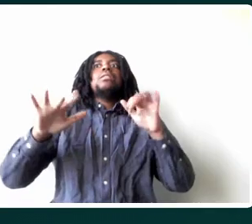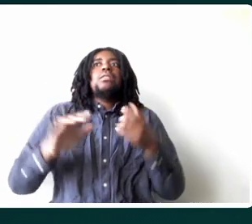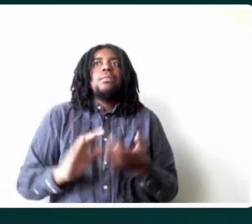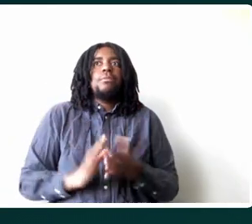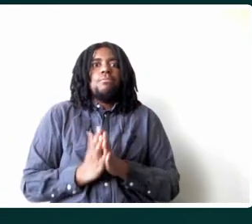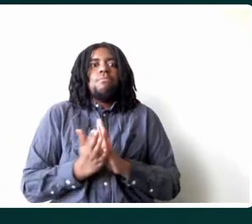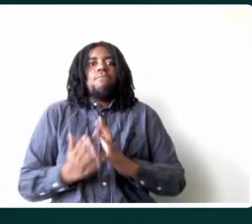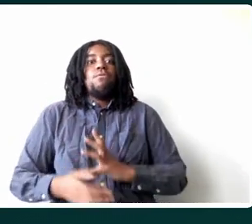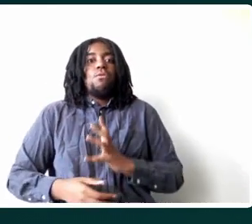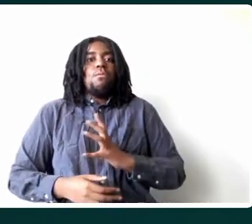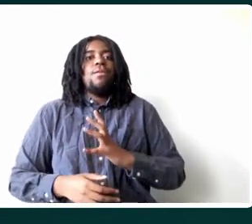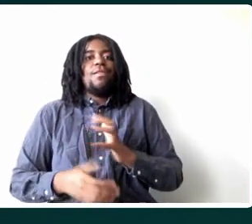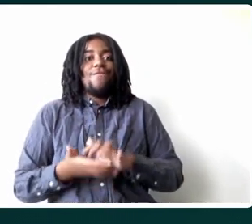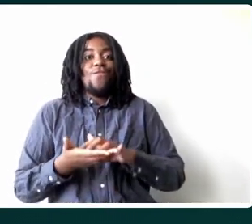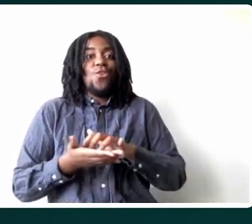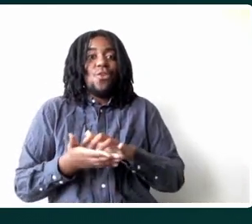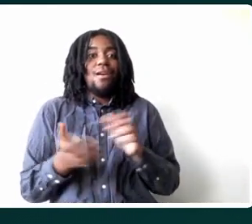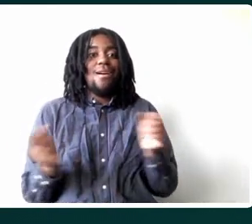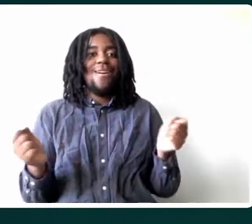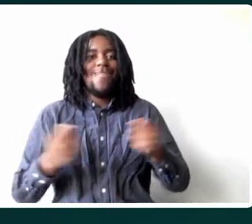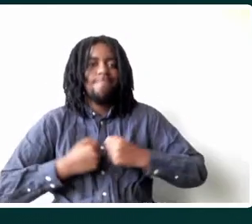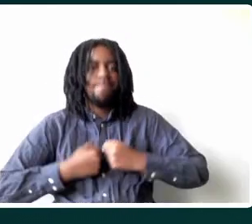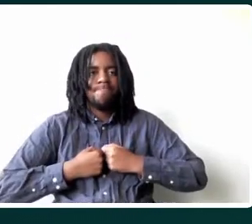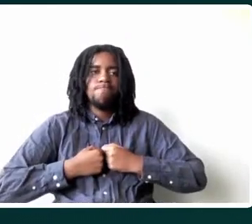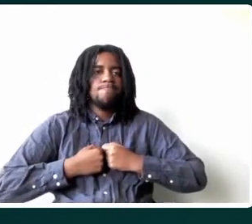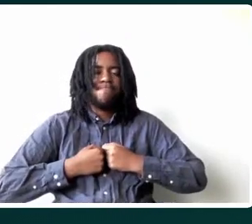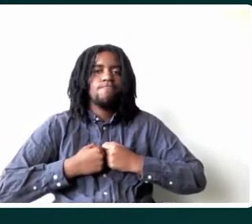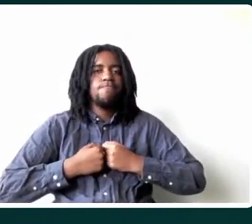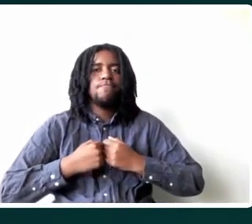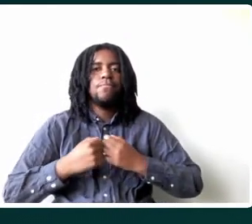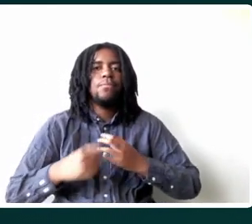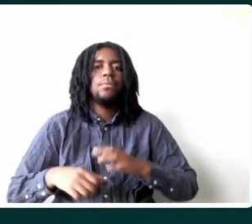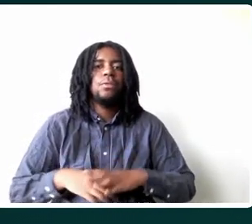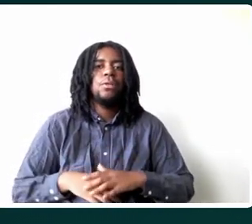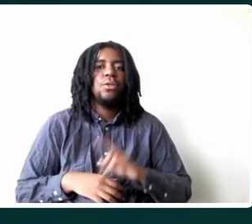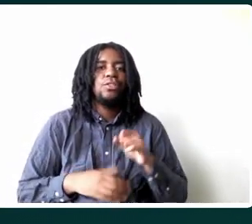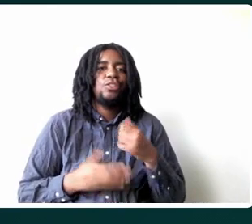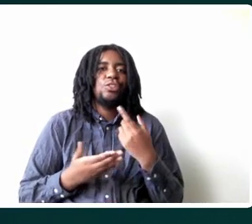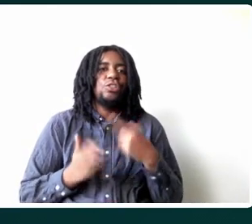vulnerable sharing. And we think that we're just supposed to kind of share evidence about I'm